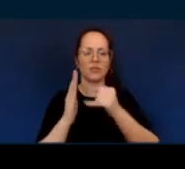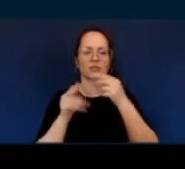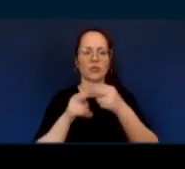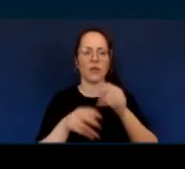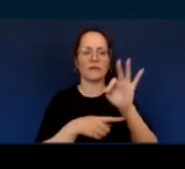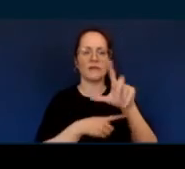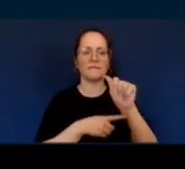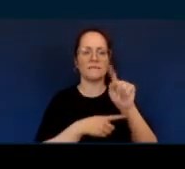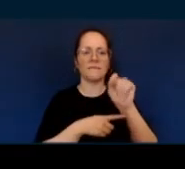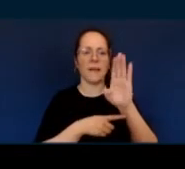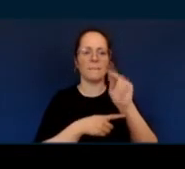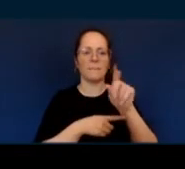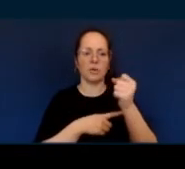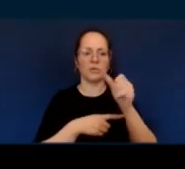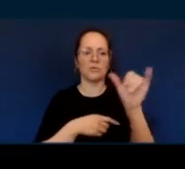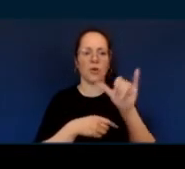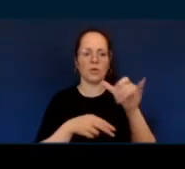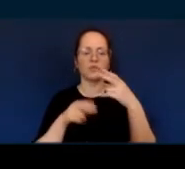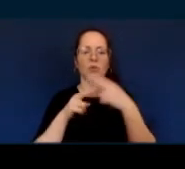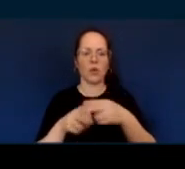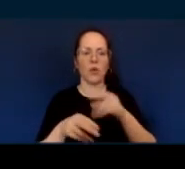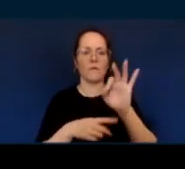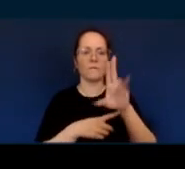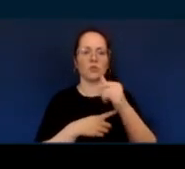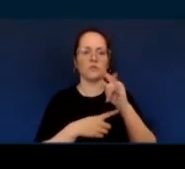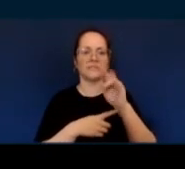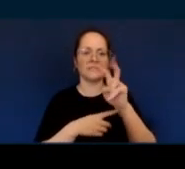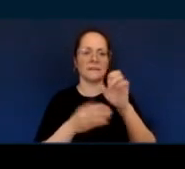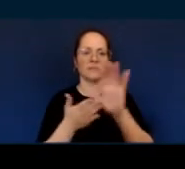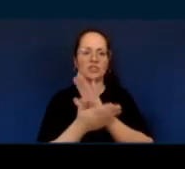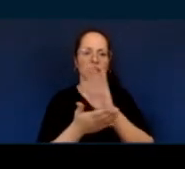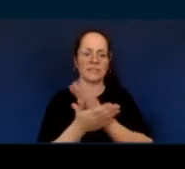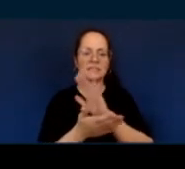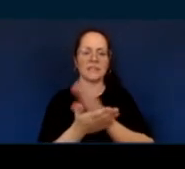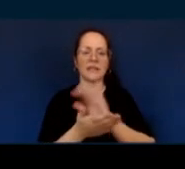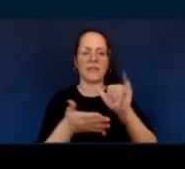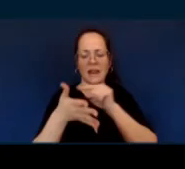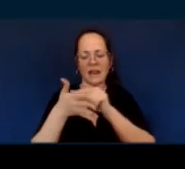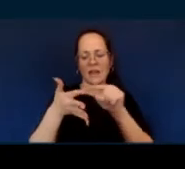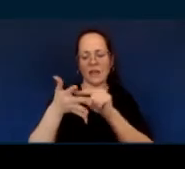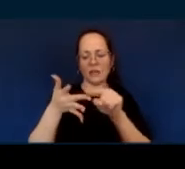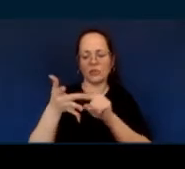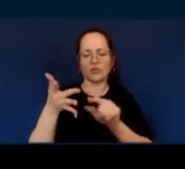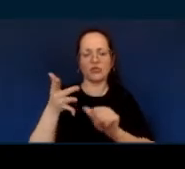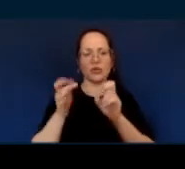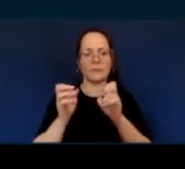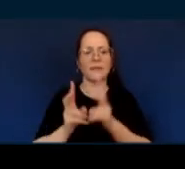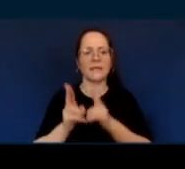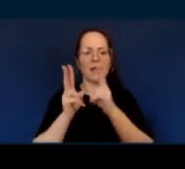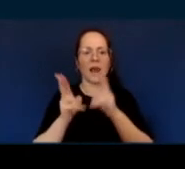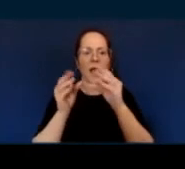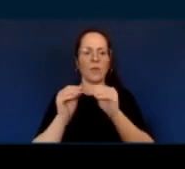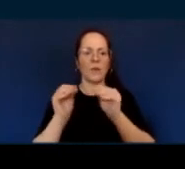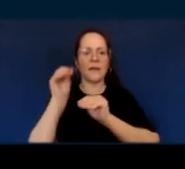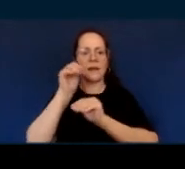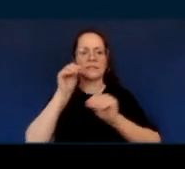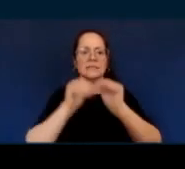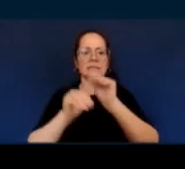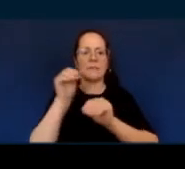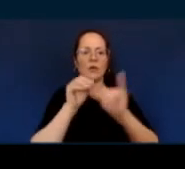CALLED FUGITIVE SHEETS IN WHICH LAYER CANS BE CUT OUT AND ASSEMBLED LIKE PAPER DOLLS, THEY